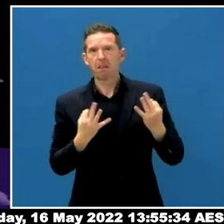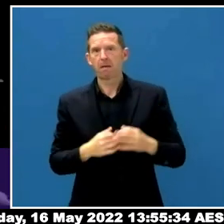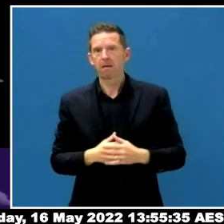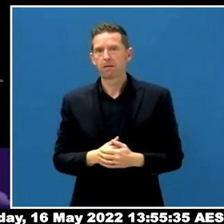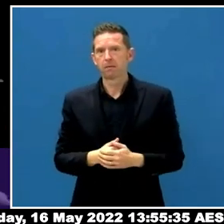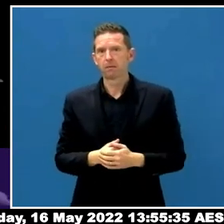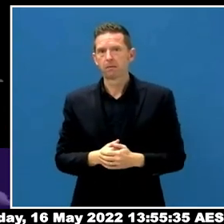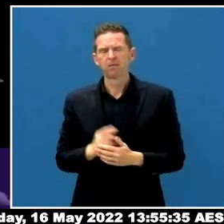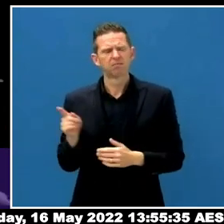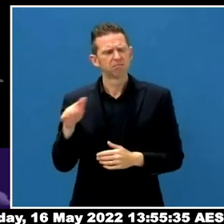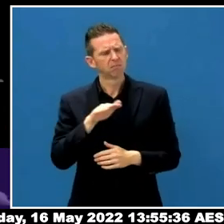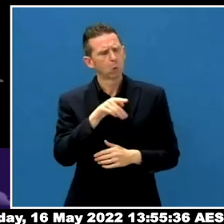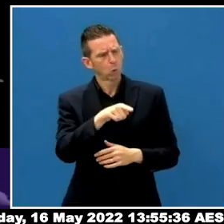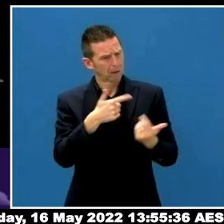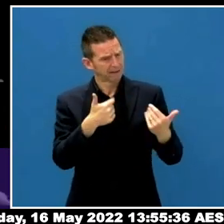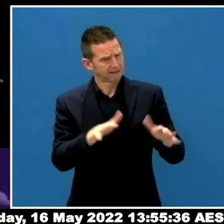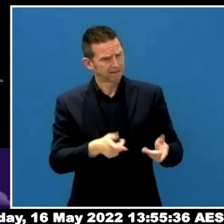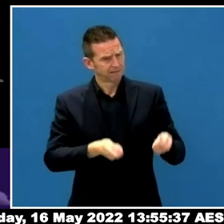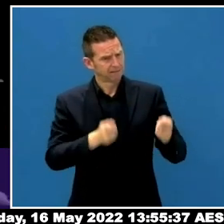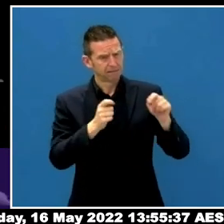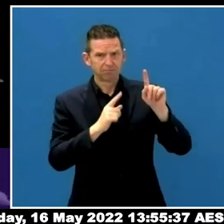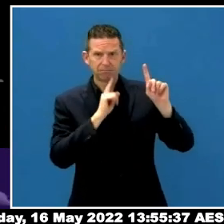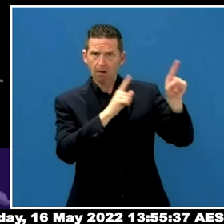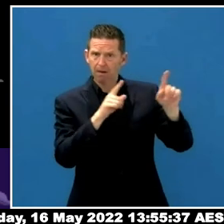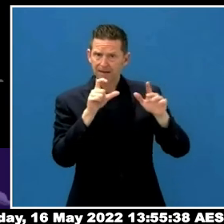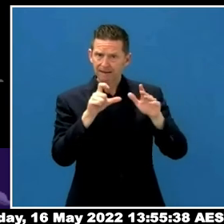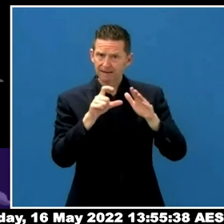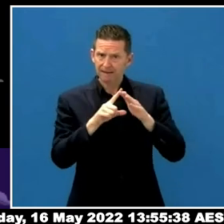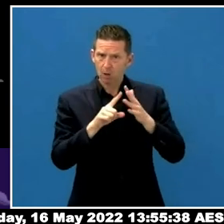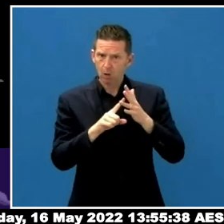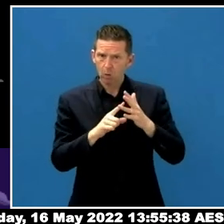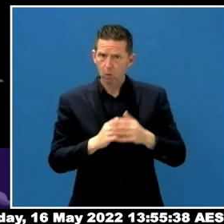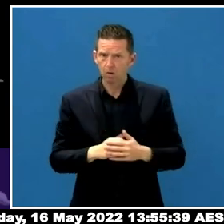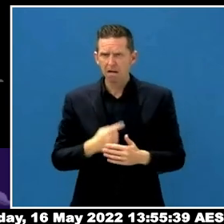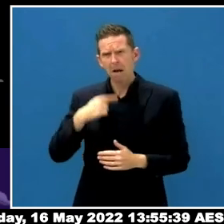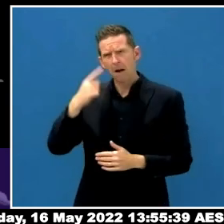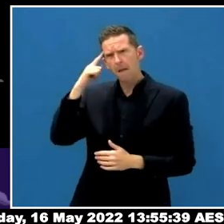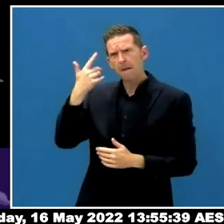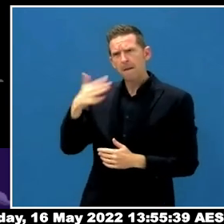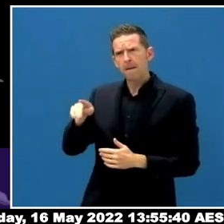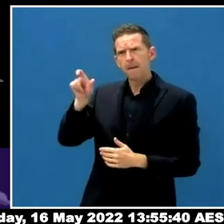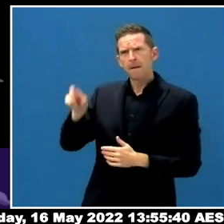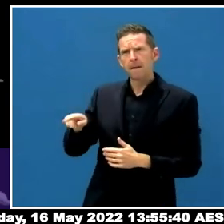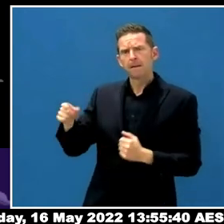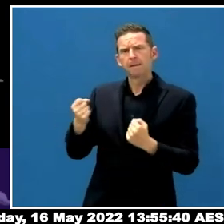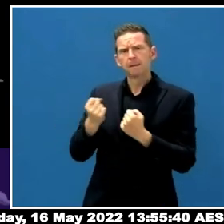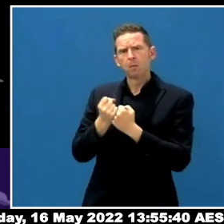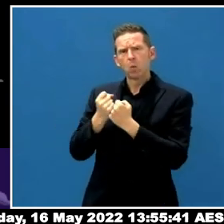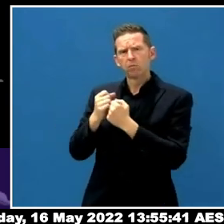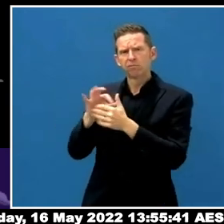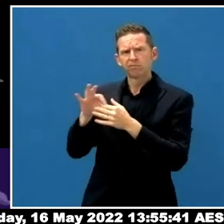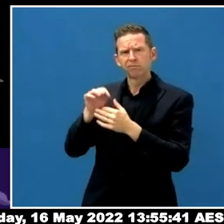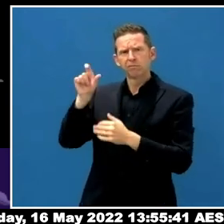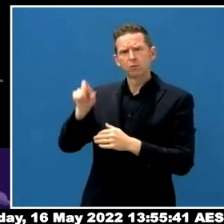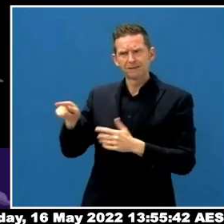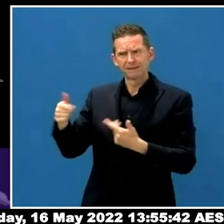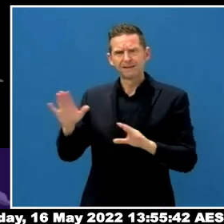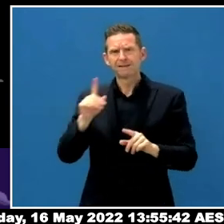The issue of - LILLY: I think my Support Coordinator did. I actually - MR FOGARTY: On your behalf. had spoken to my Support Coordinator, and I think you do have a letter